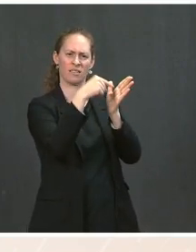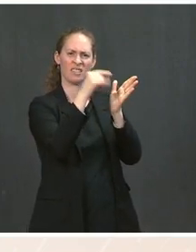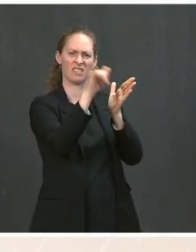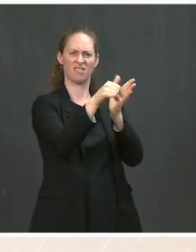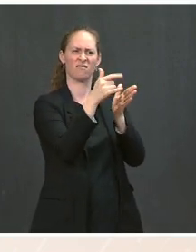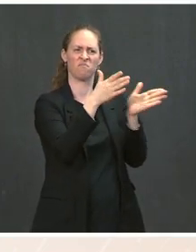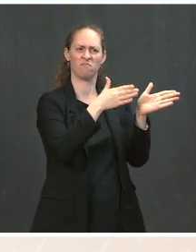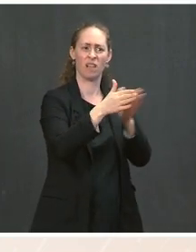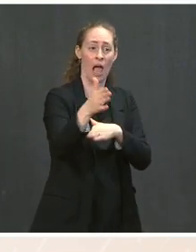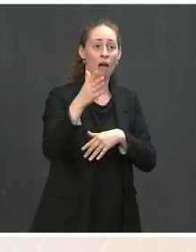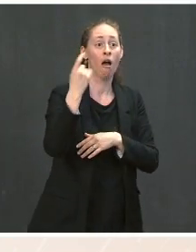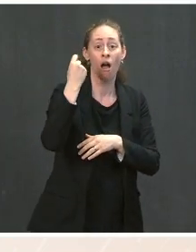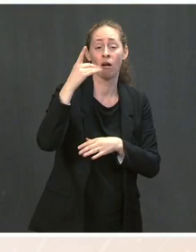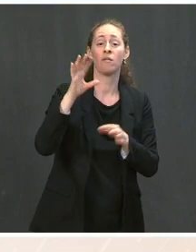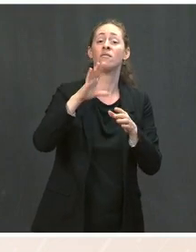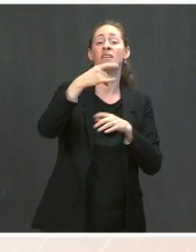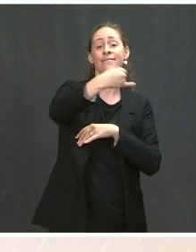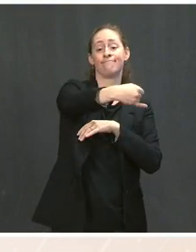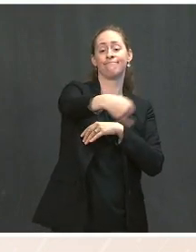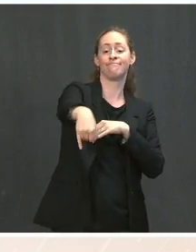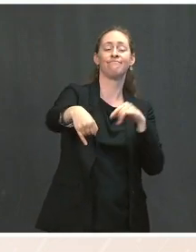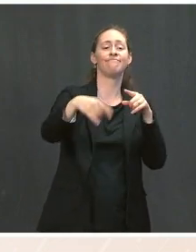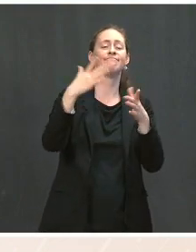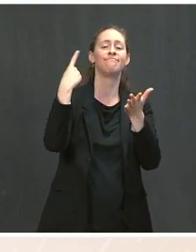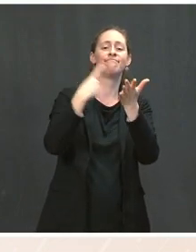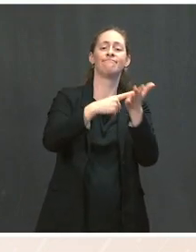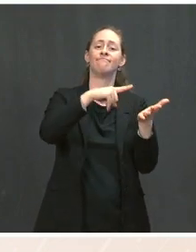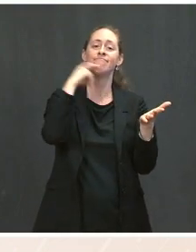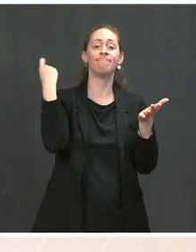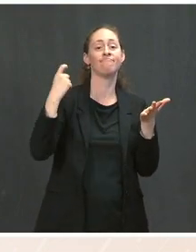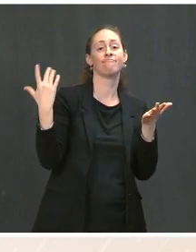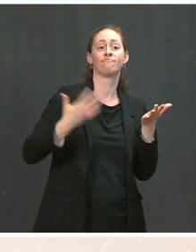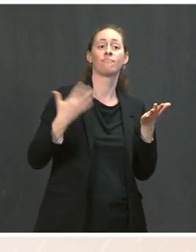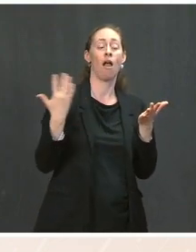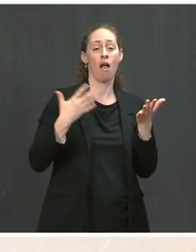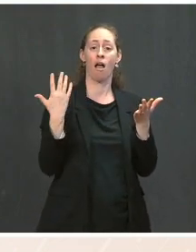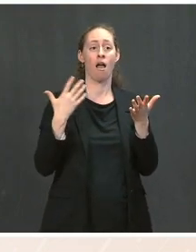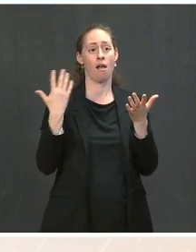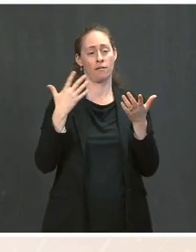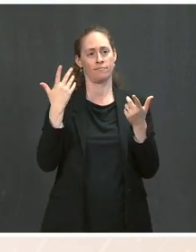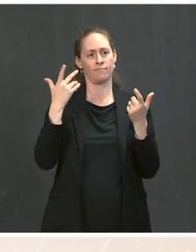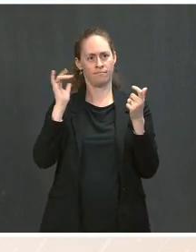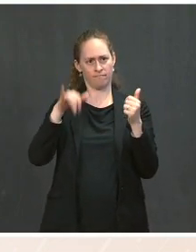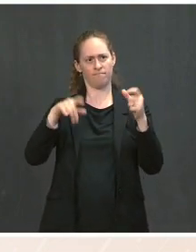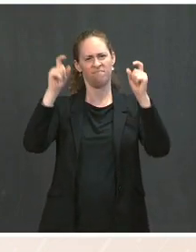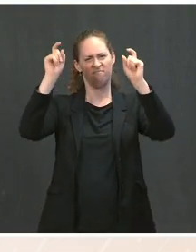is the vital imperative of investing in infrastructure and modernizing our infrastructure,